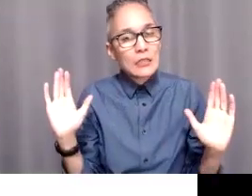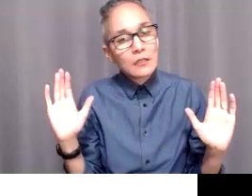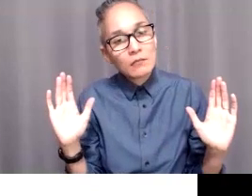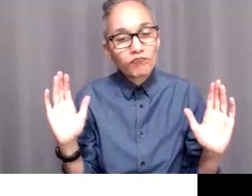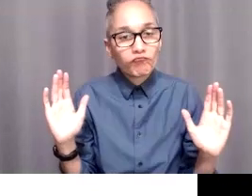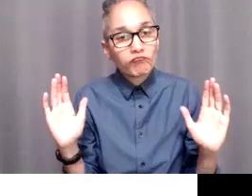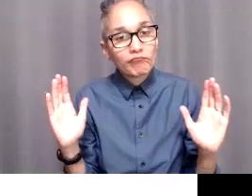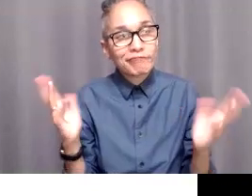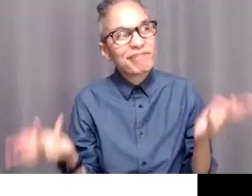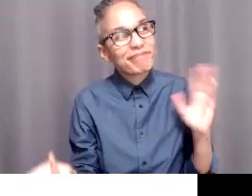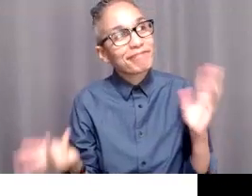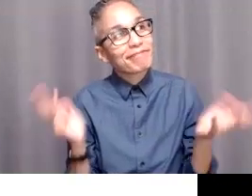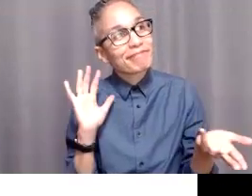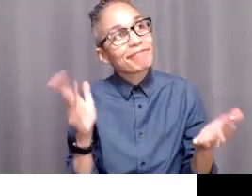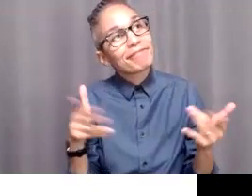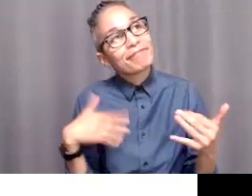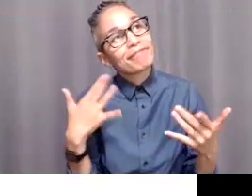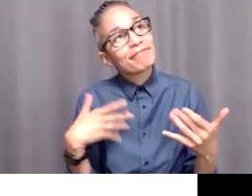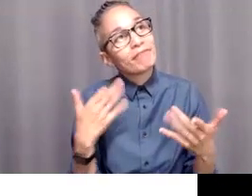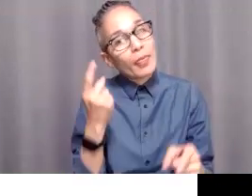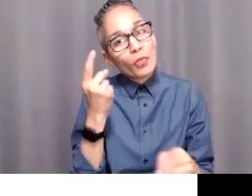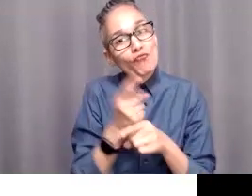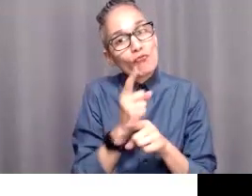the correct answer